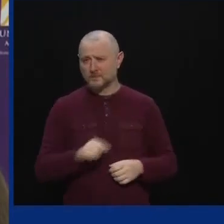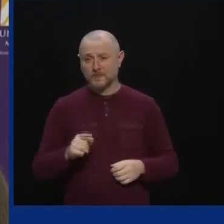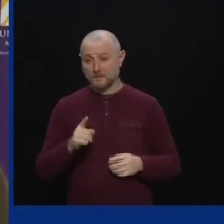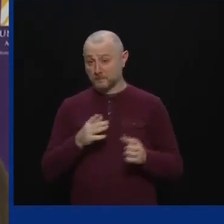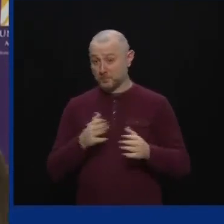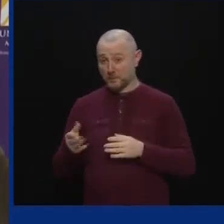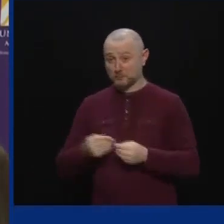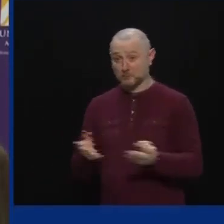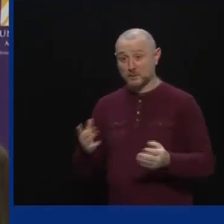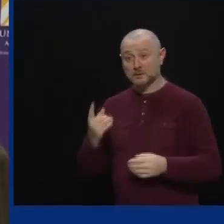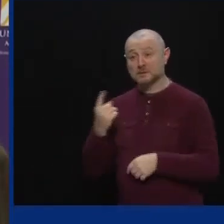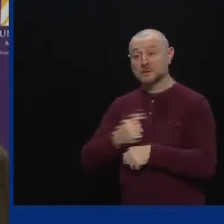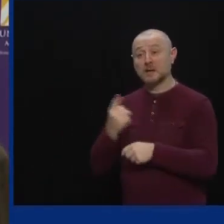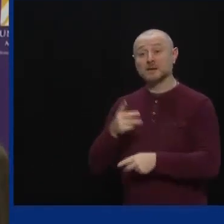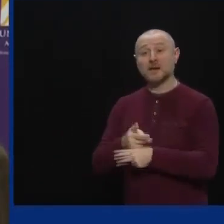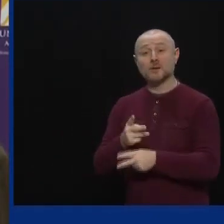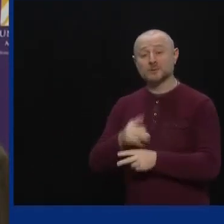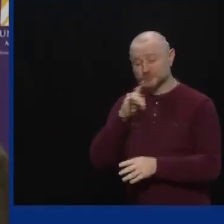I KNOW YOU'VE BEEN MAKING